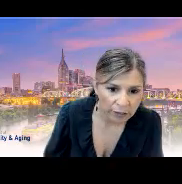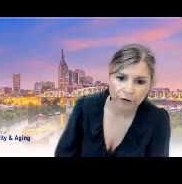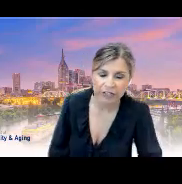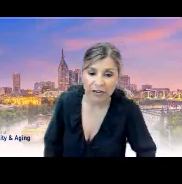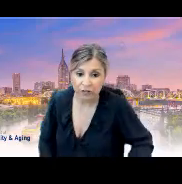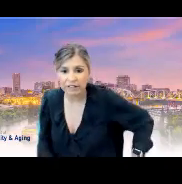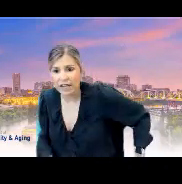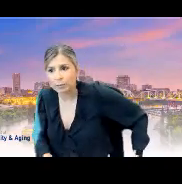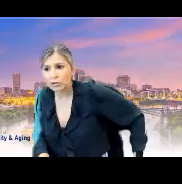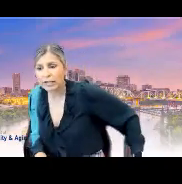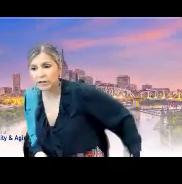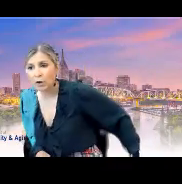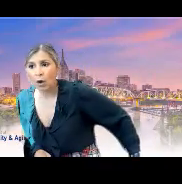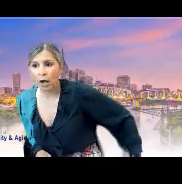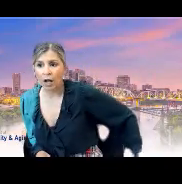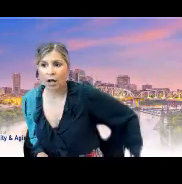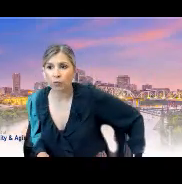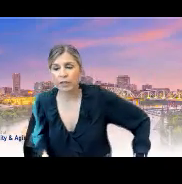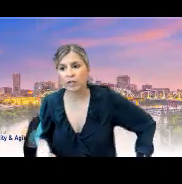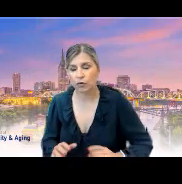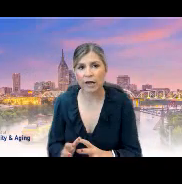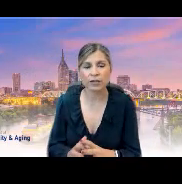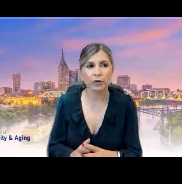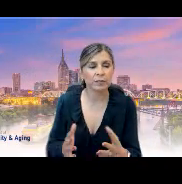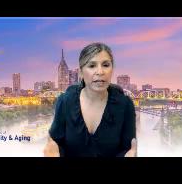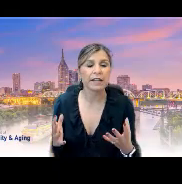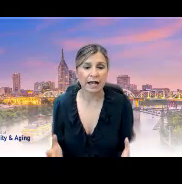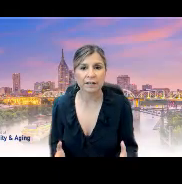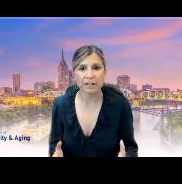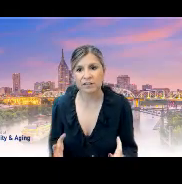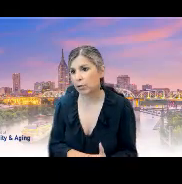education establishments really trying to expand access to post secondary